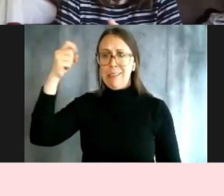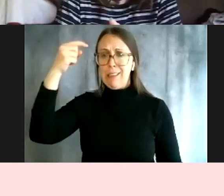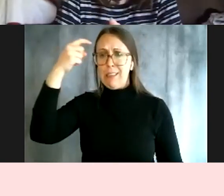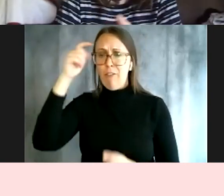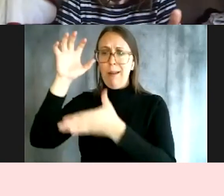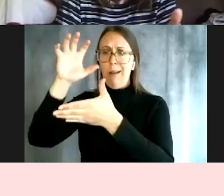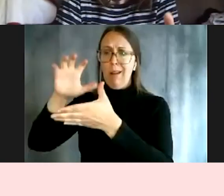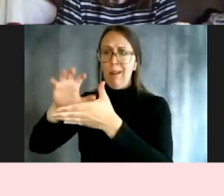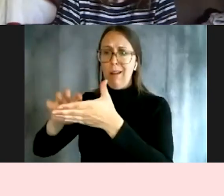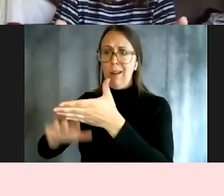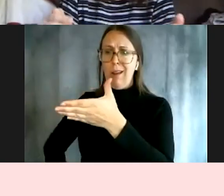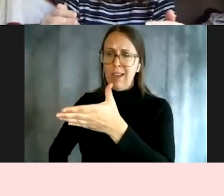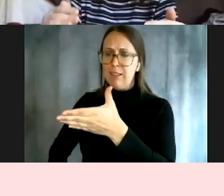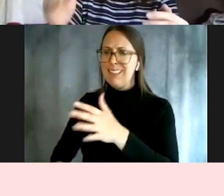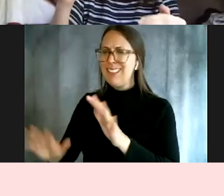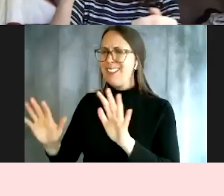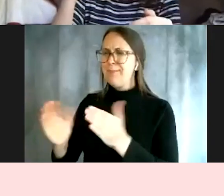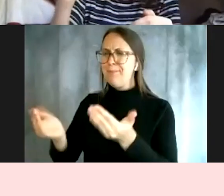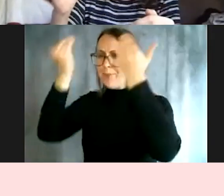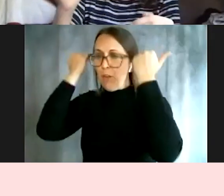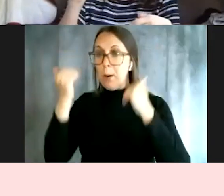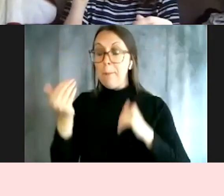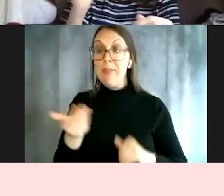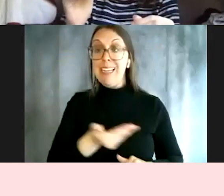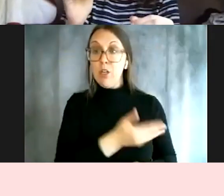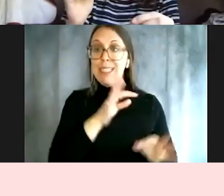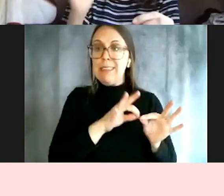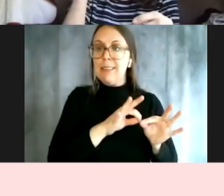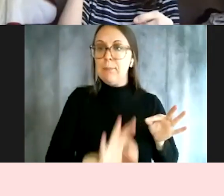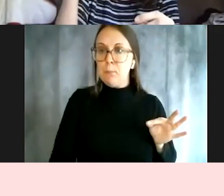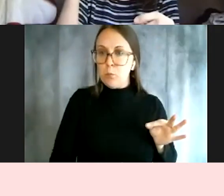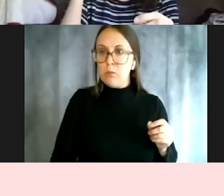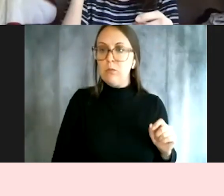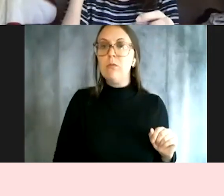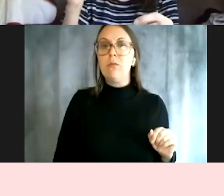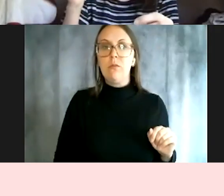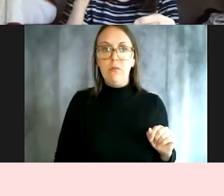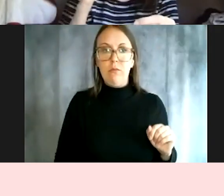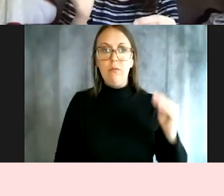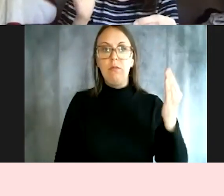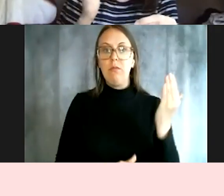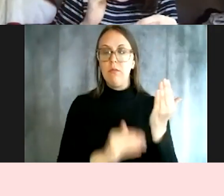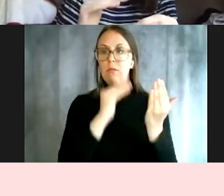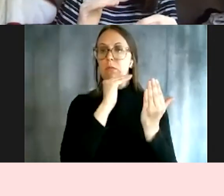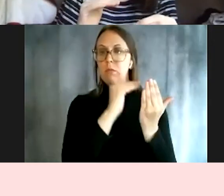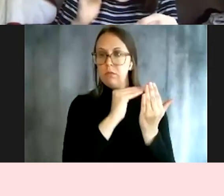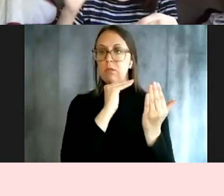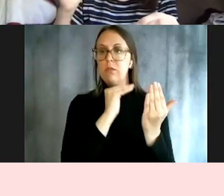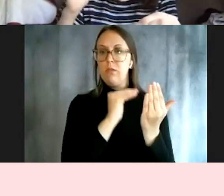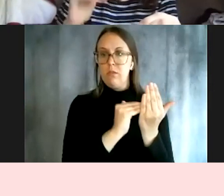like this into here are the things, here is each piece that you need to meet to make it